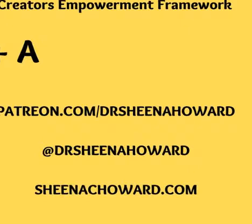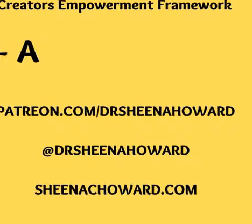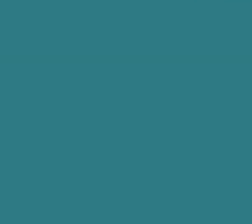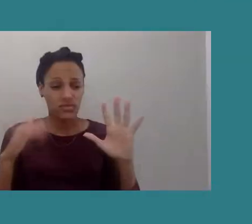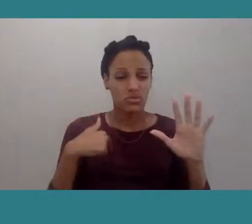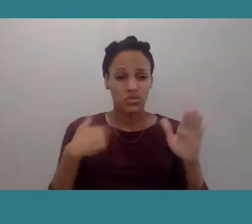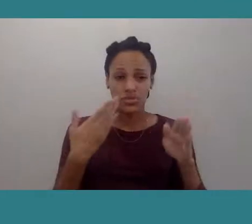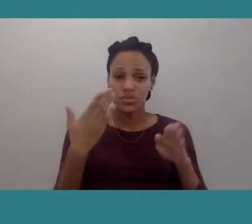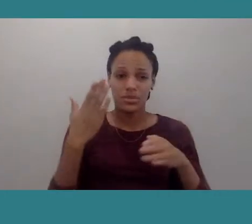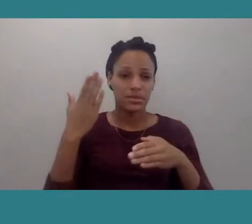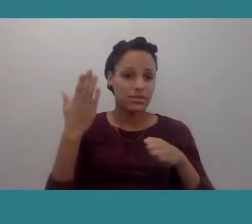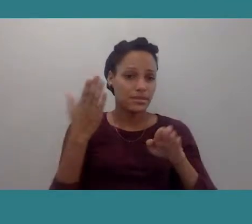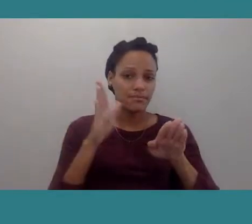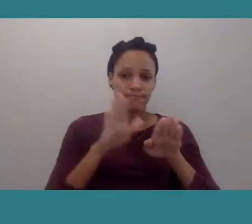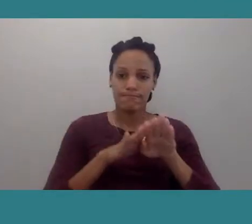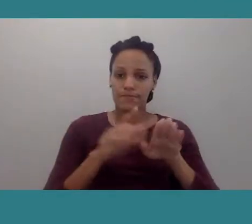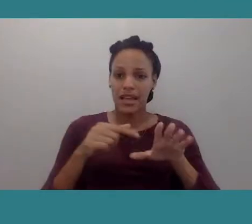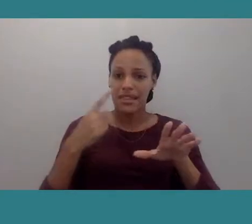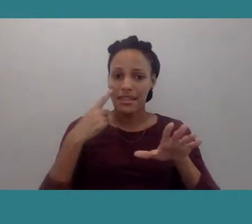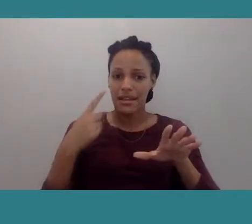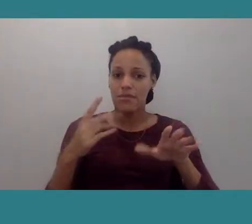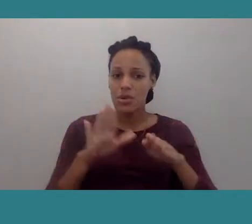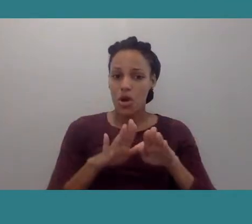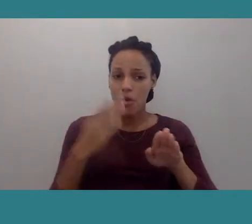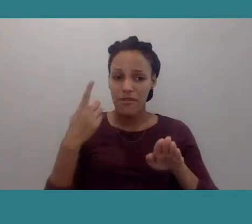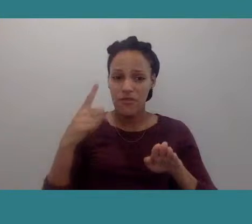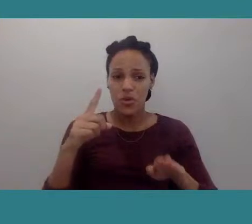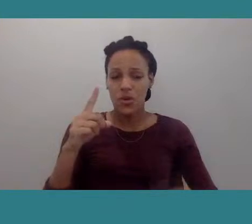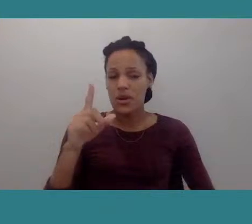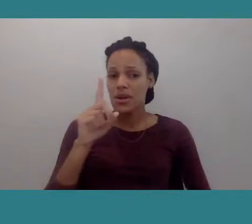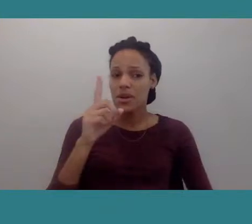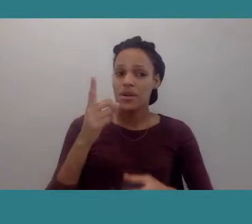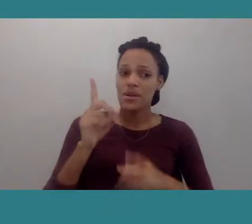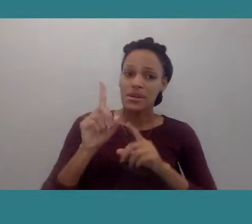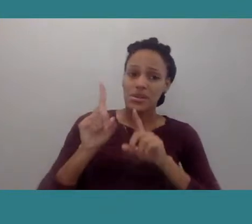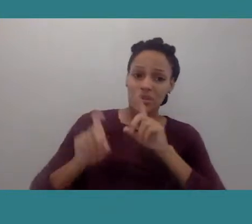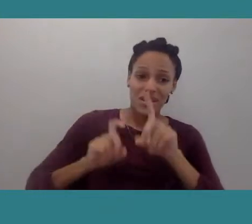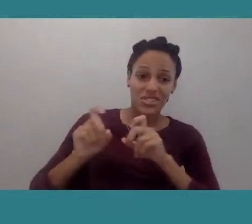and heroes you are creating; you need a bigger vision for them. This is the potential of comics. Not just writing. Empowering them to help them understand the things they create matter and impact beyond